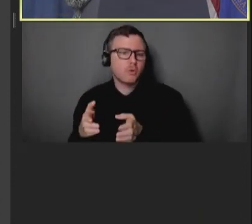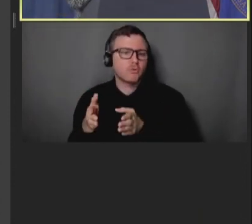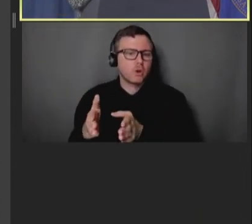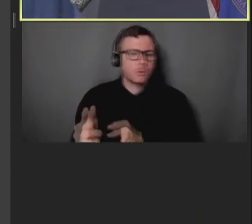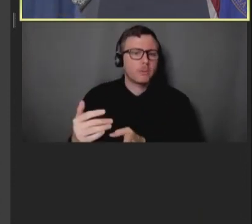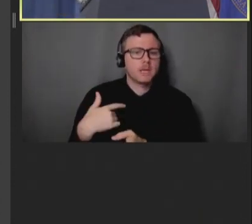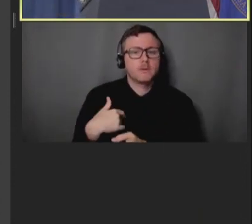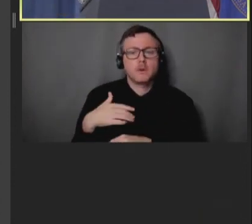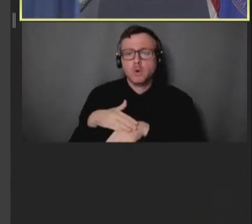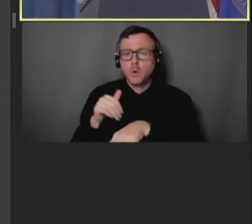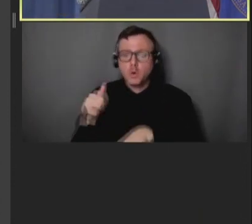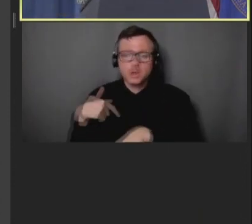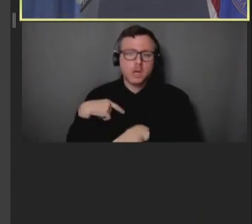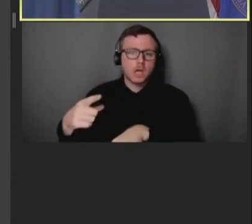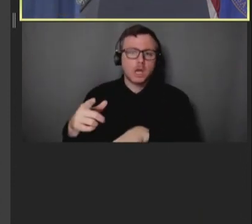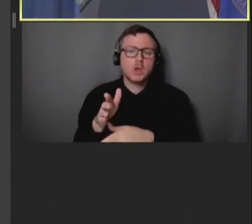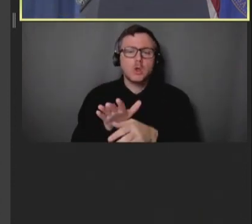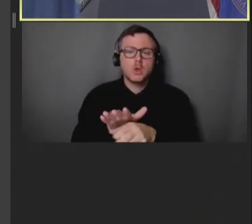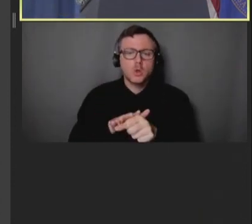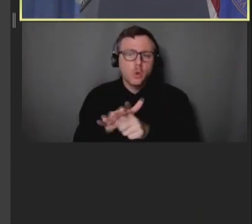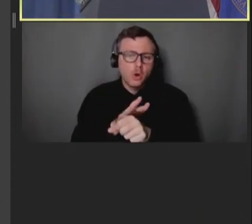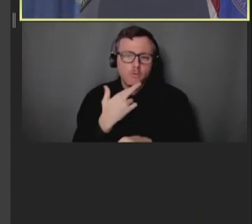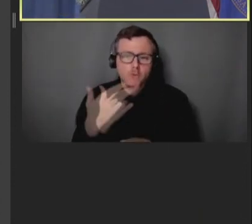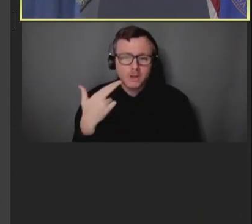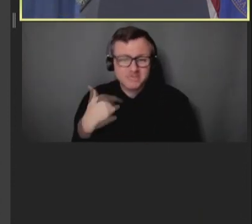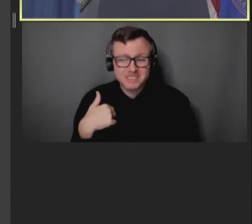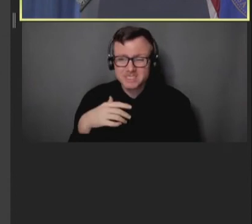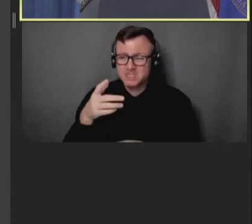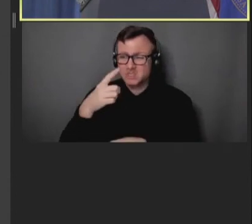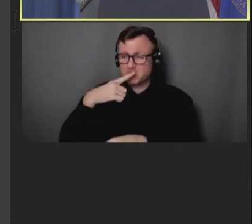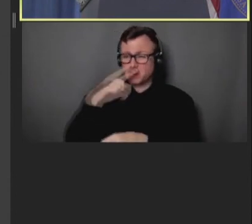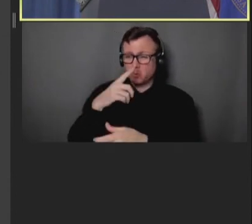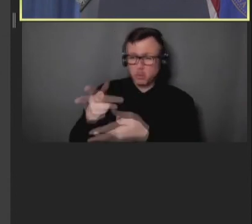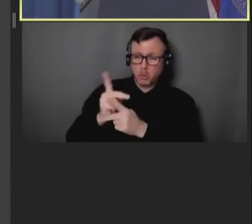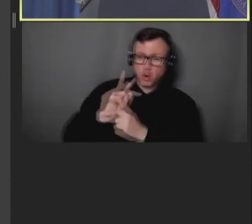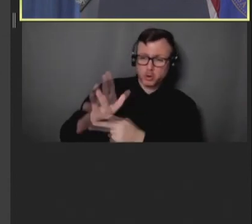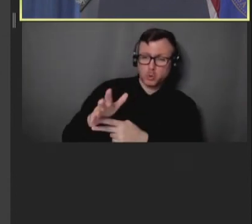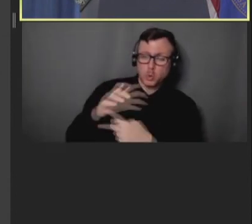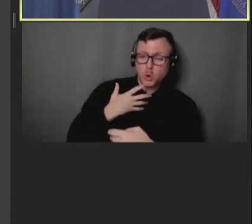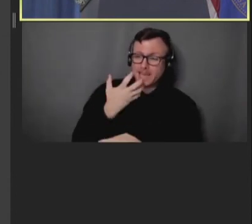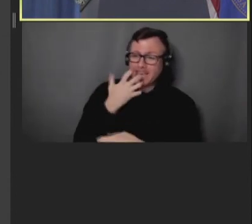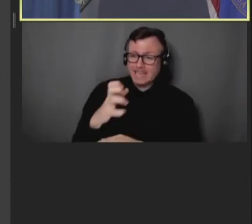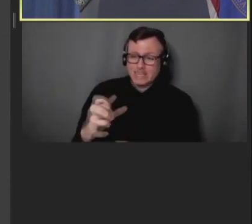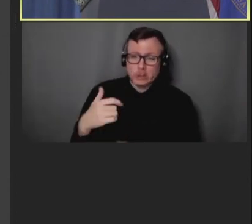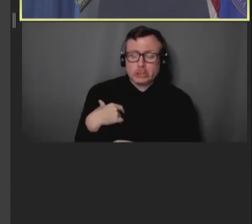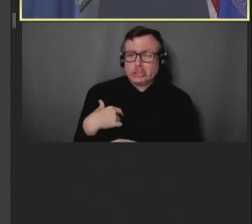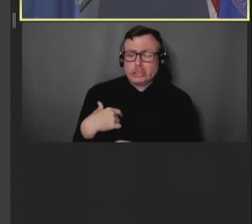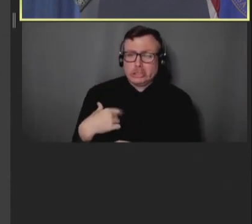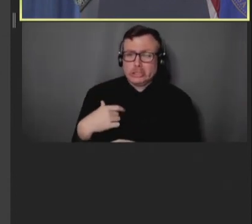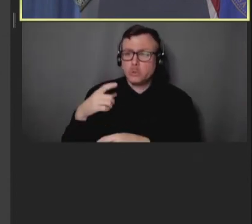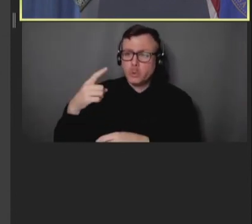restaurants who weren't able to work at the time and said, can we borrow your heaters, because people are lined up outside and they're cold. And they brought them.